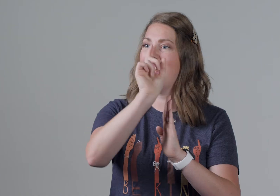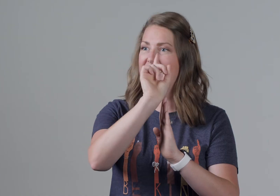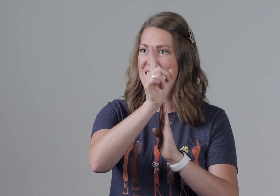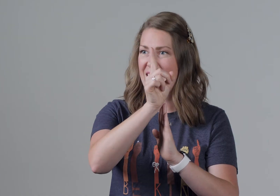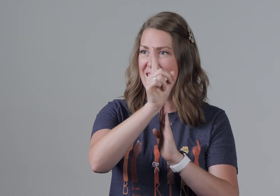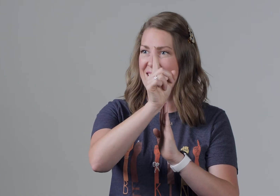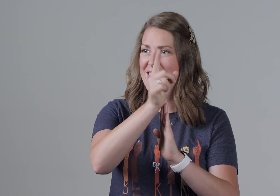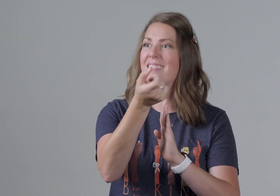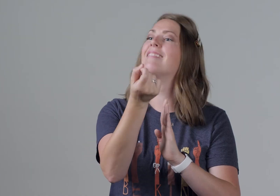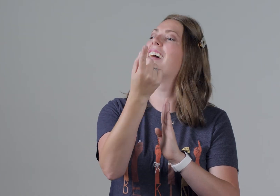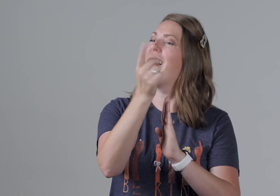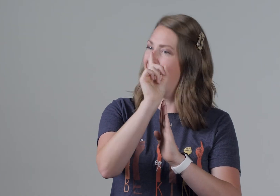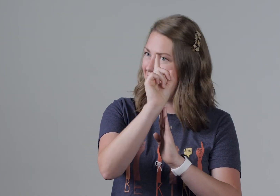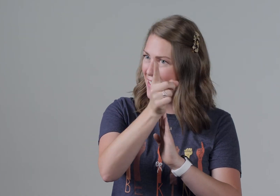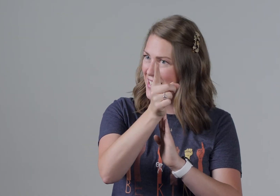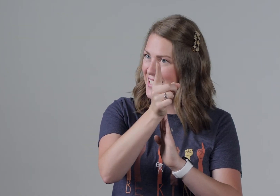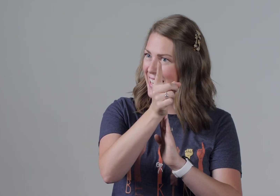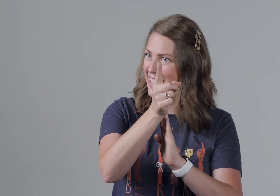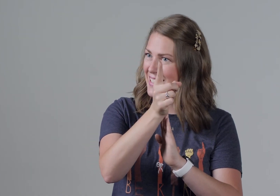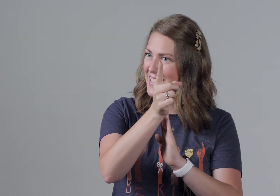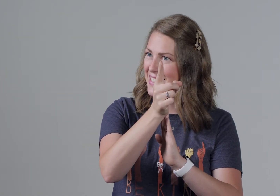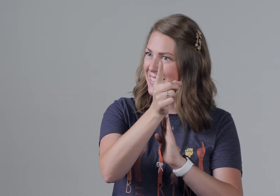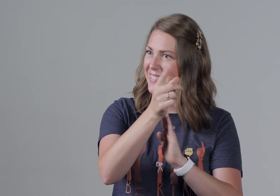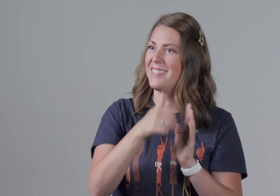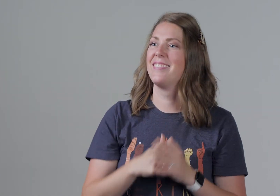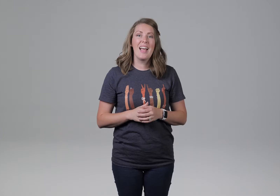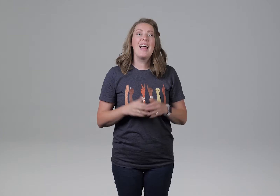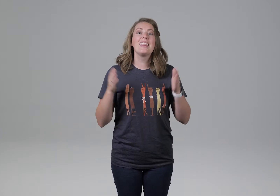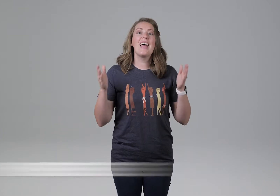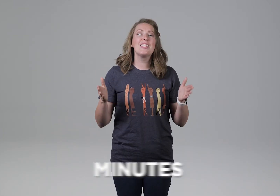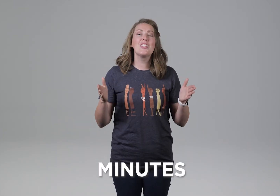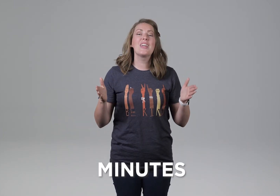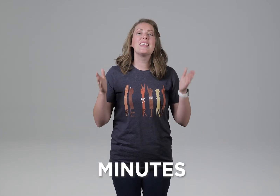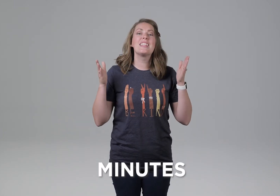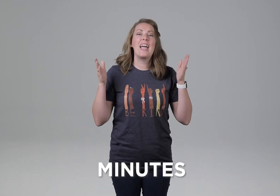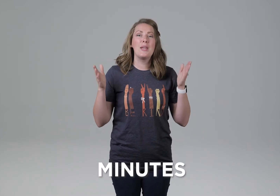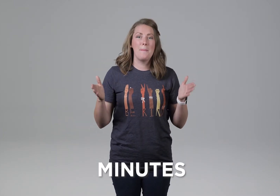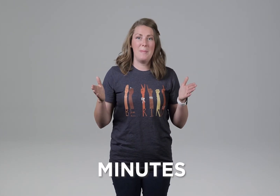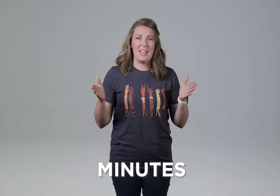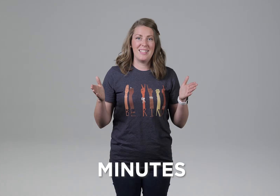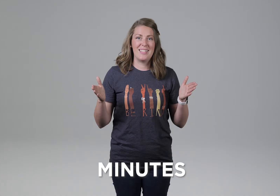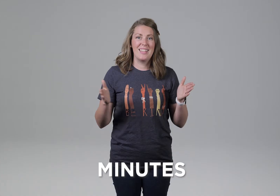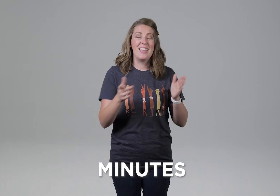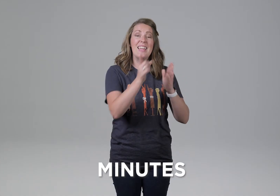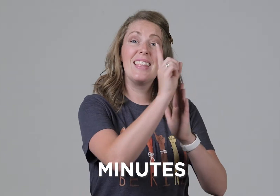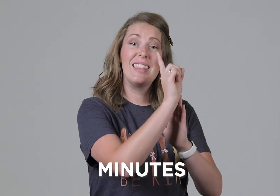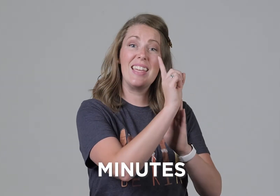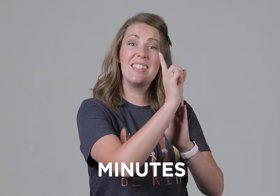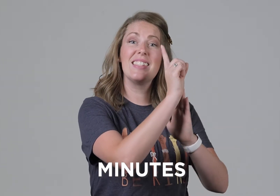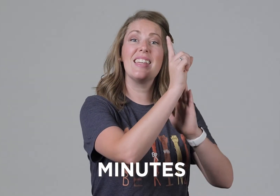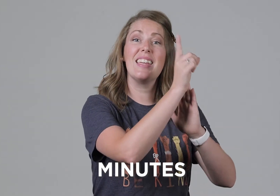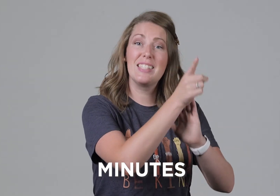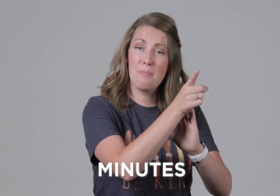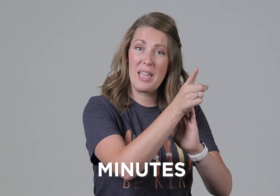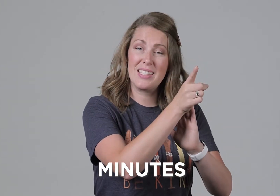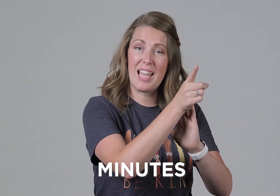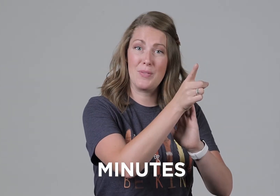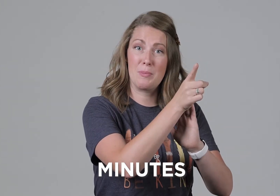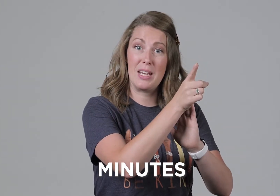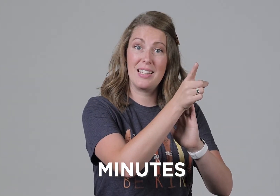ten seconds, eleven seconds. Let's look at the sign minutes. This is the base sign for minutes,